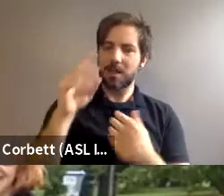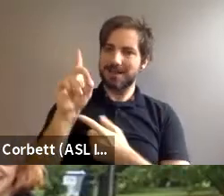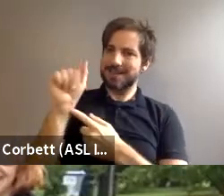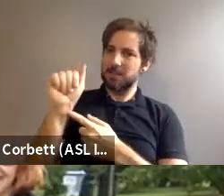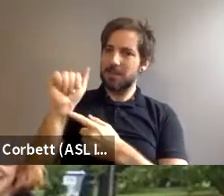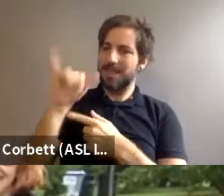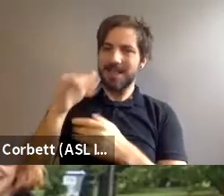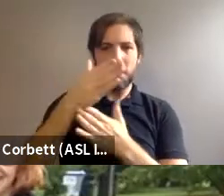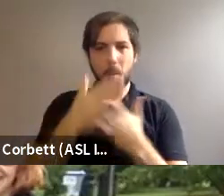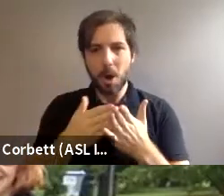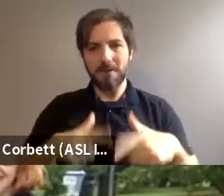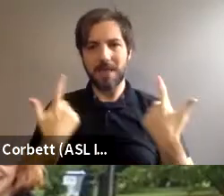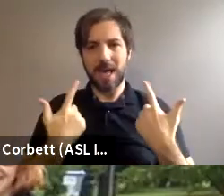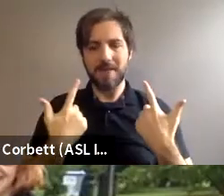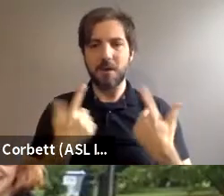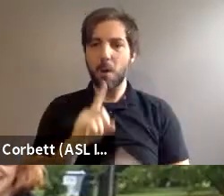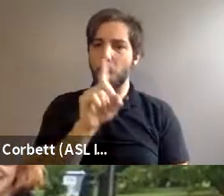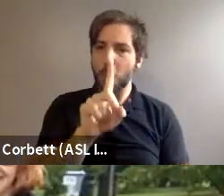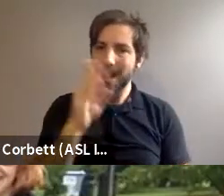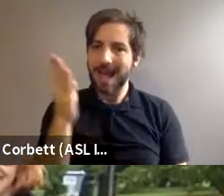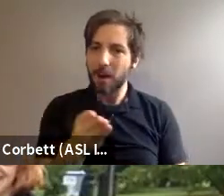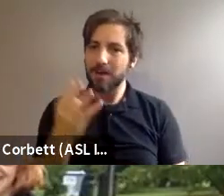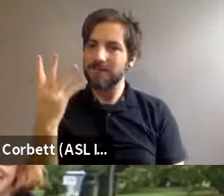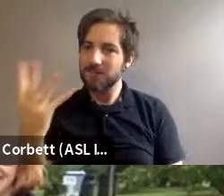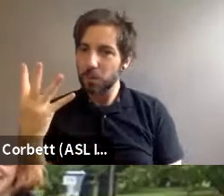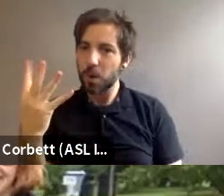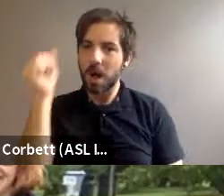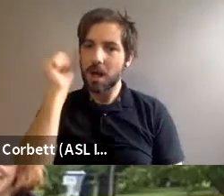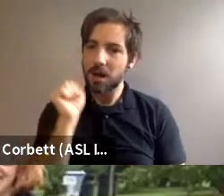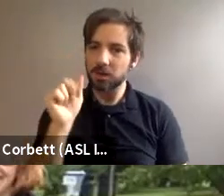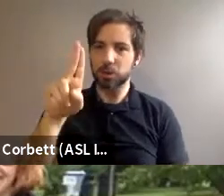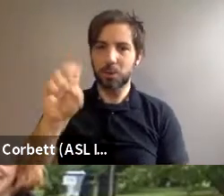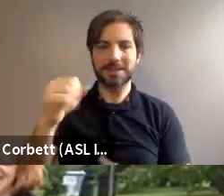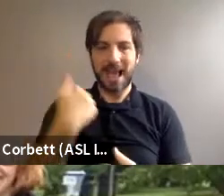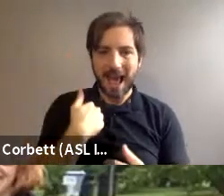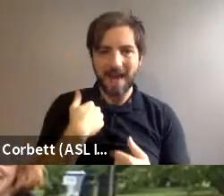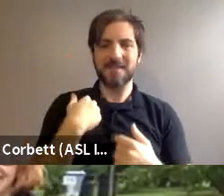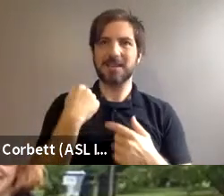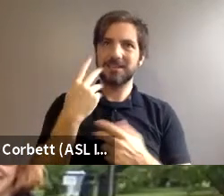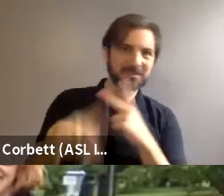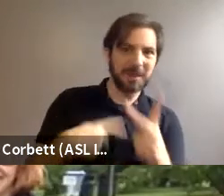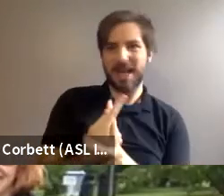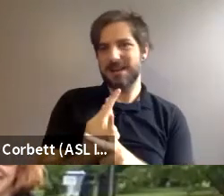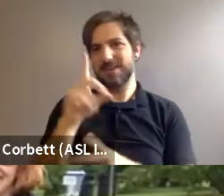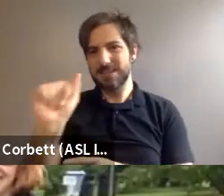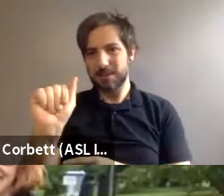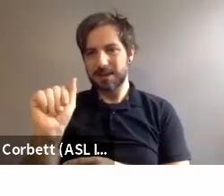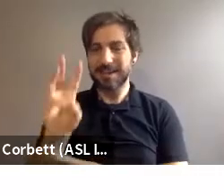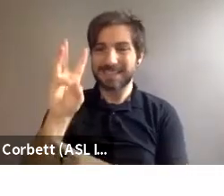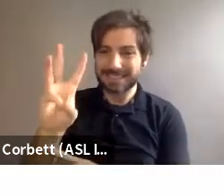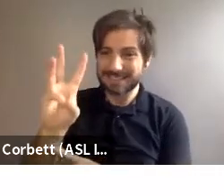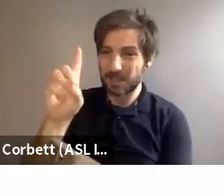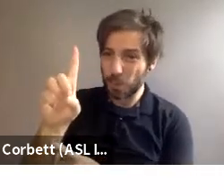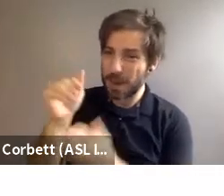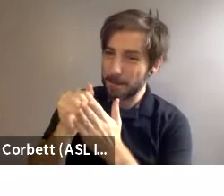adults in the US have some form of disability. There are 61 million of us in the US and many